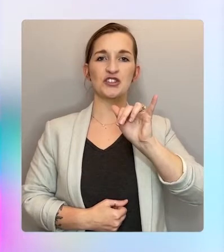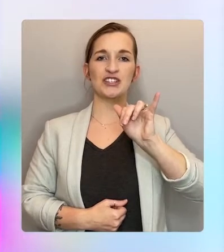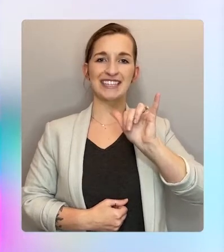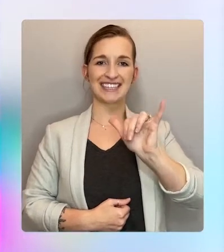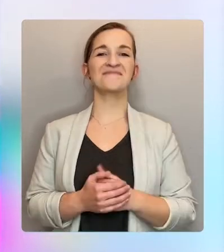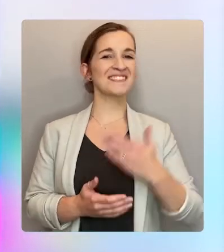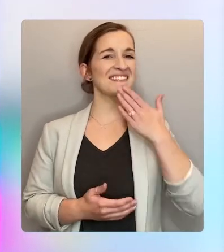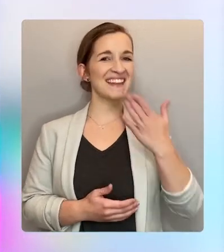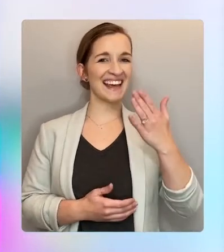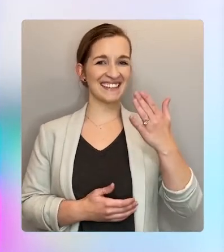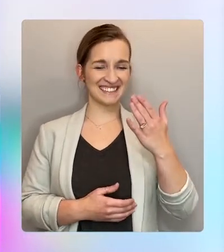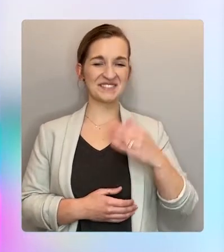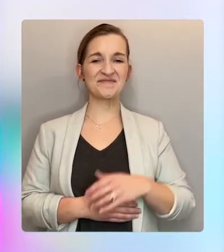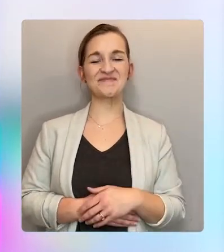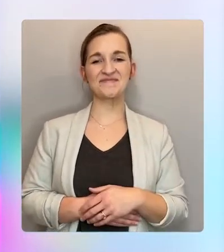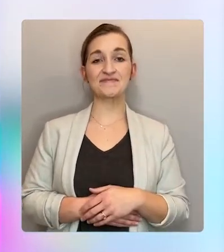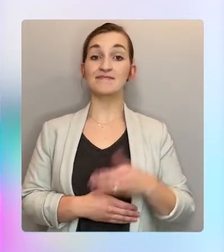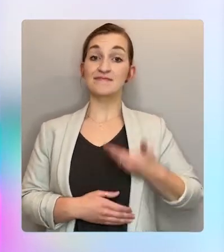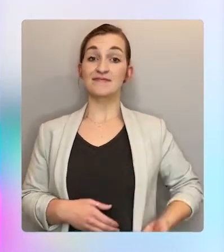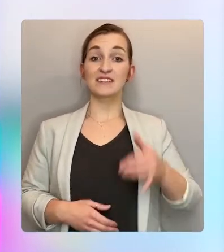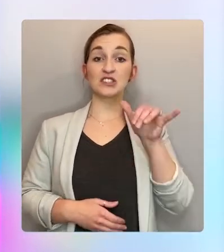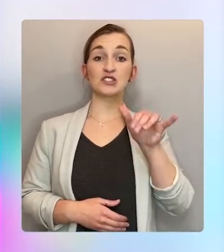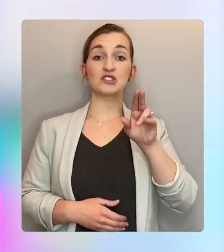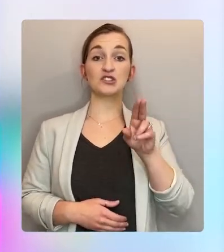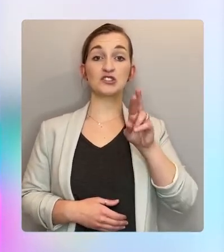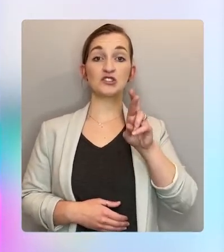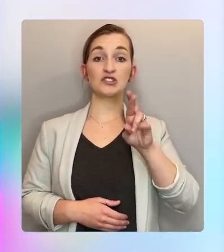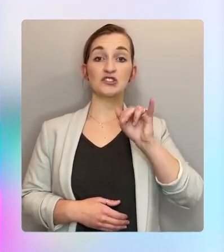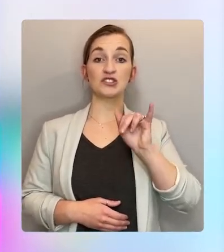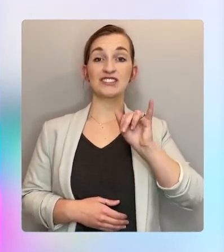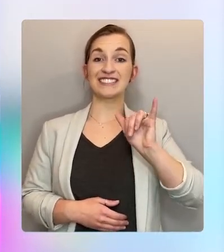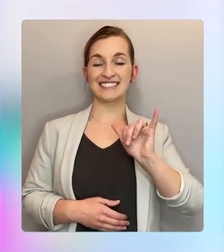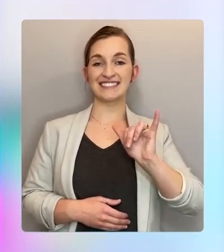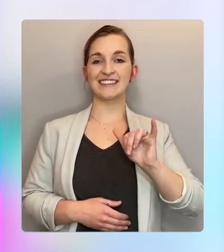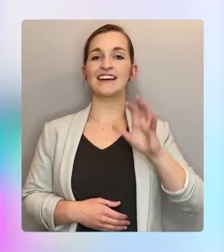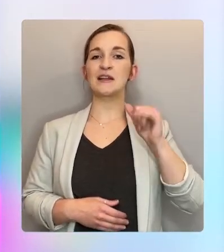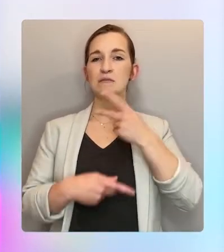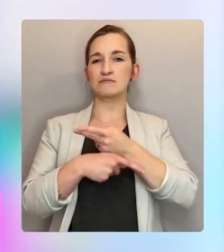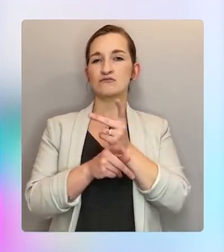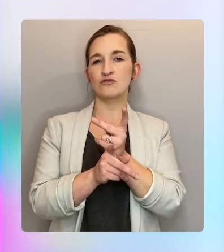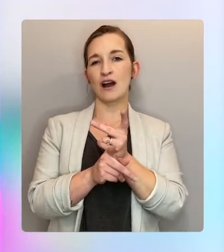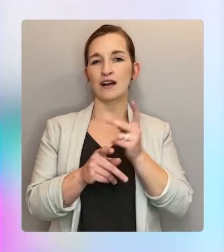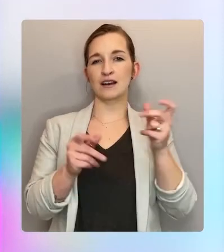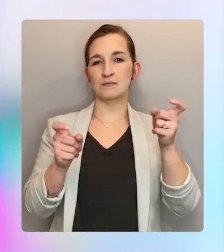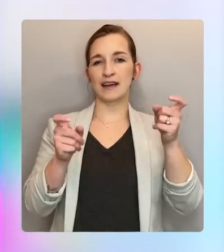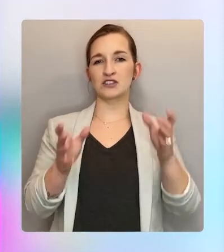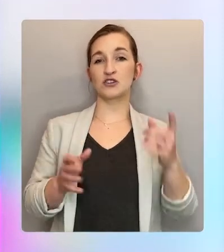Thanks Drew. I'm Yuriy, the Product Manager for subscriptions. Subscriptions are an increasingly